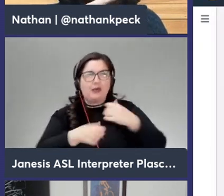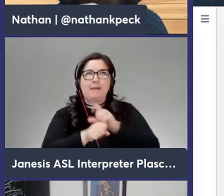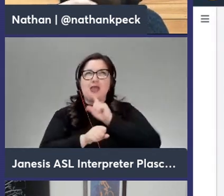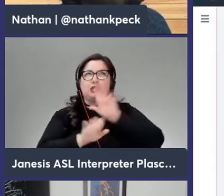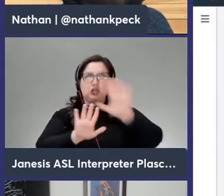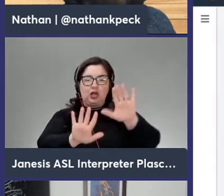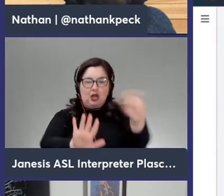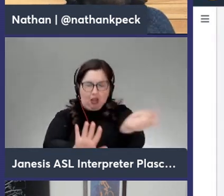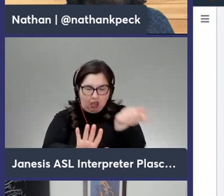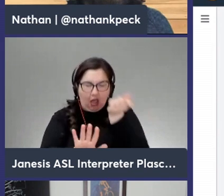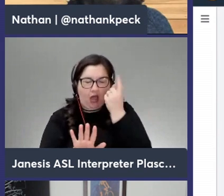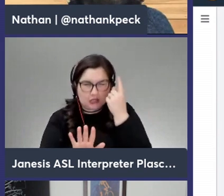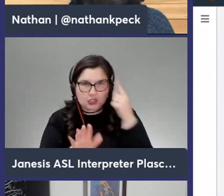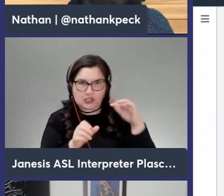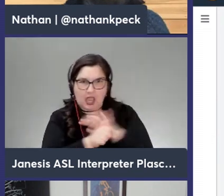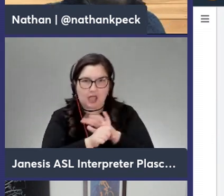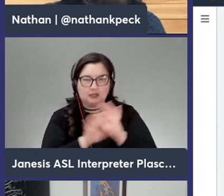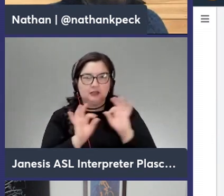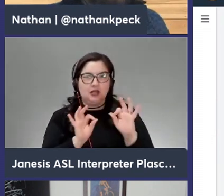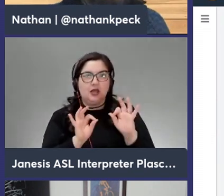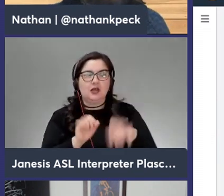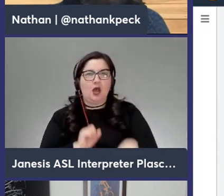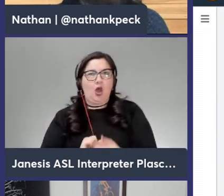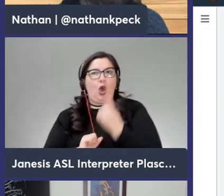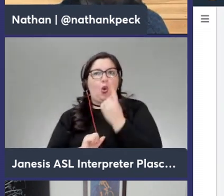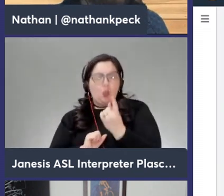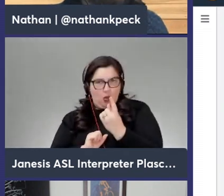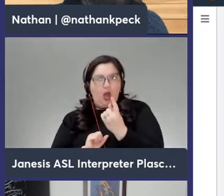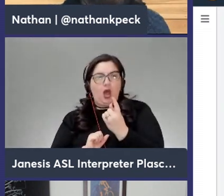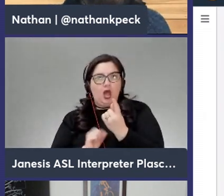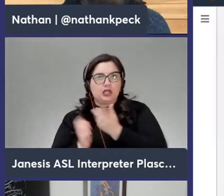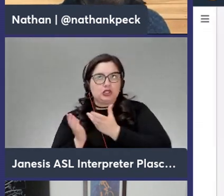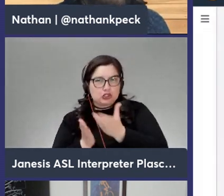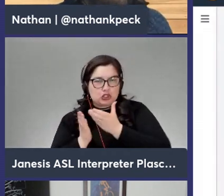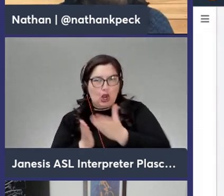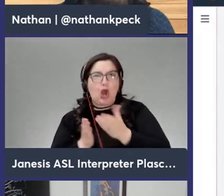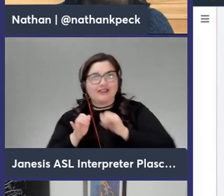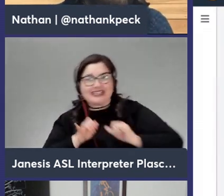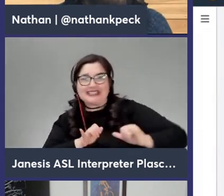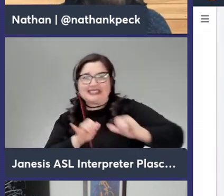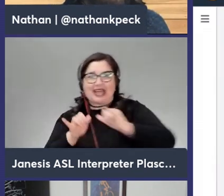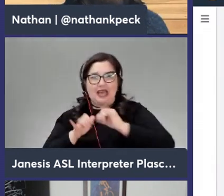One of them is serving static content. The other is actually serving dynamic content